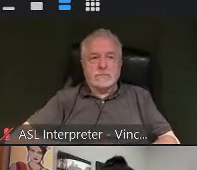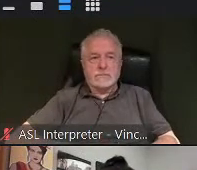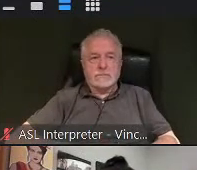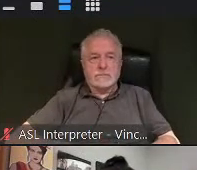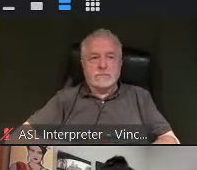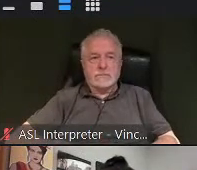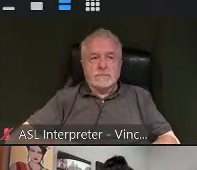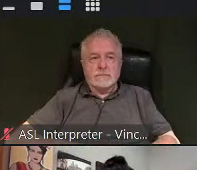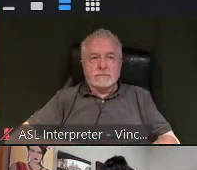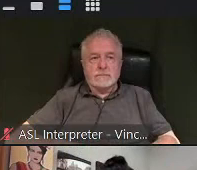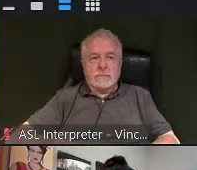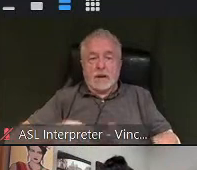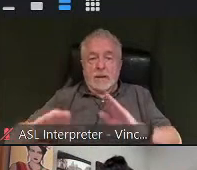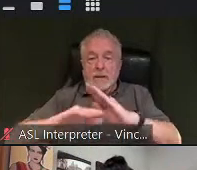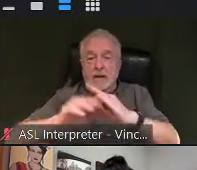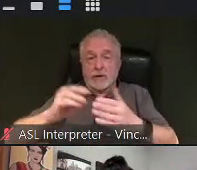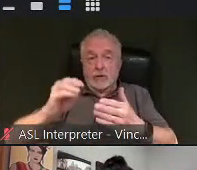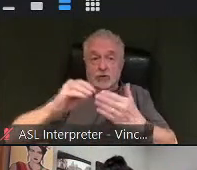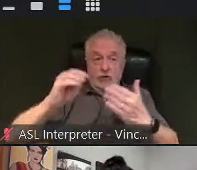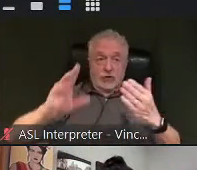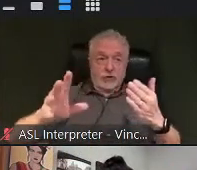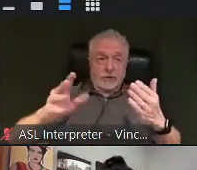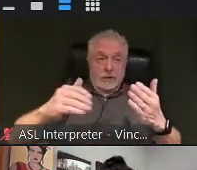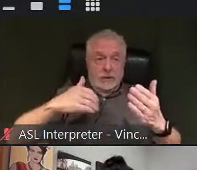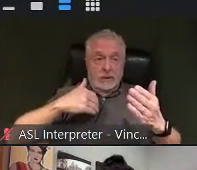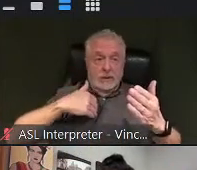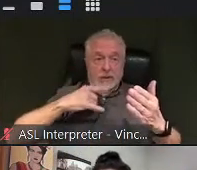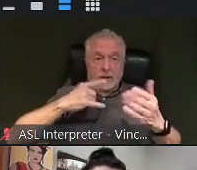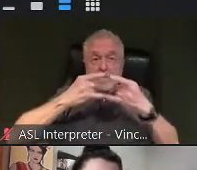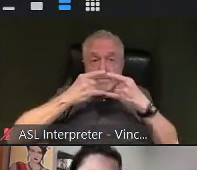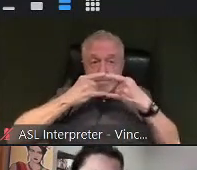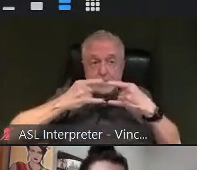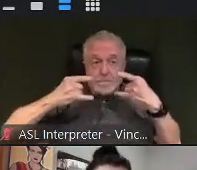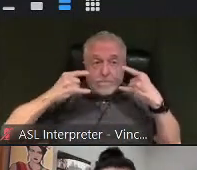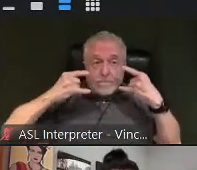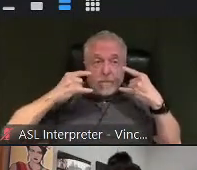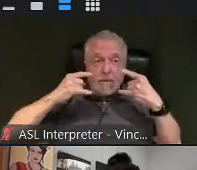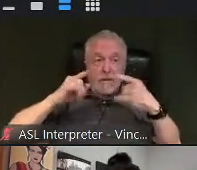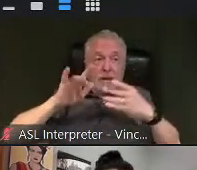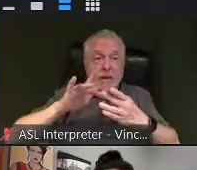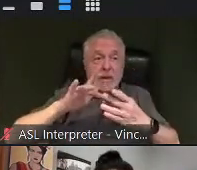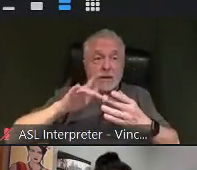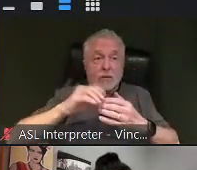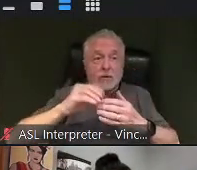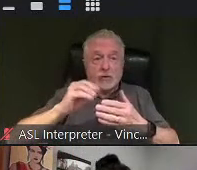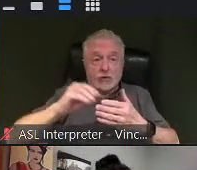Basically, if a student has a mask and has contact with the student.